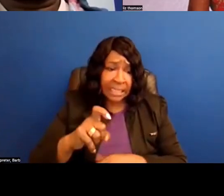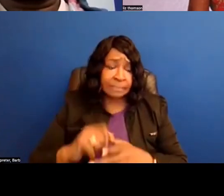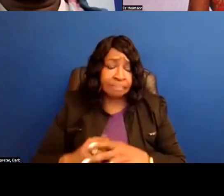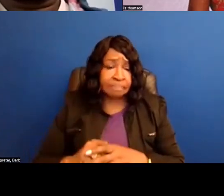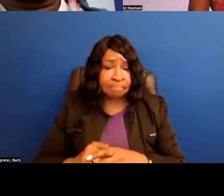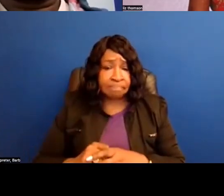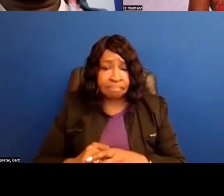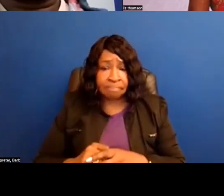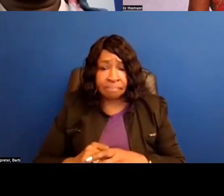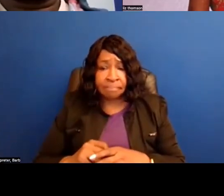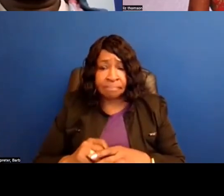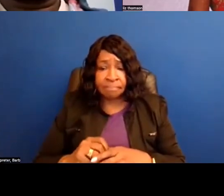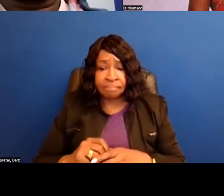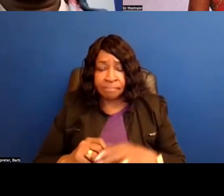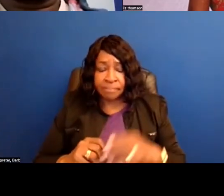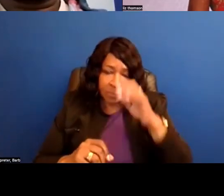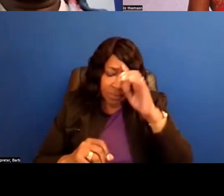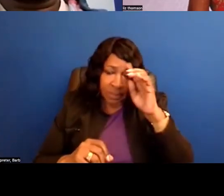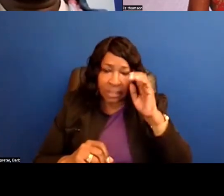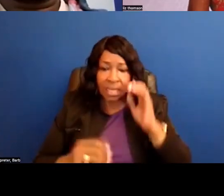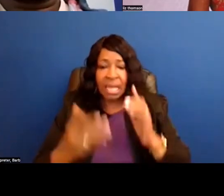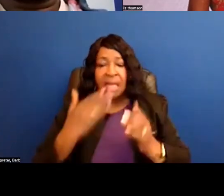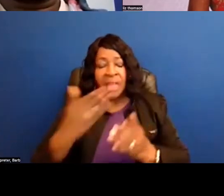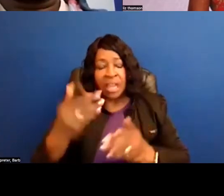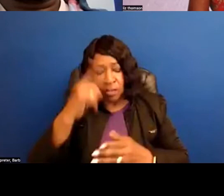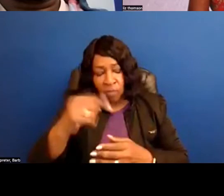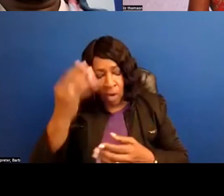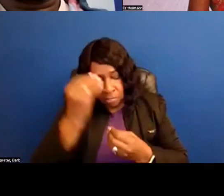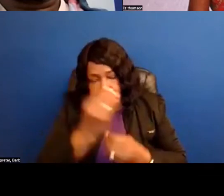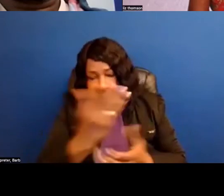And just a thank you for sharing your research to both of you.